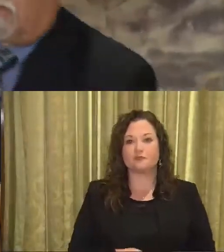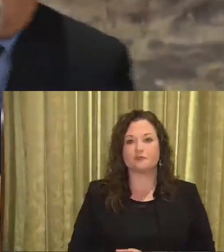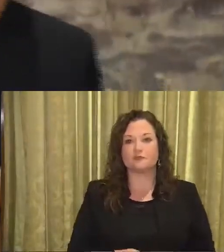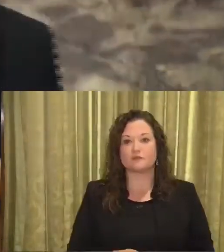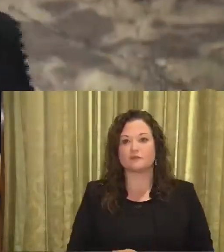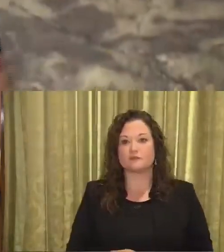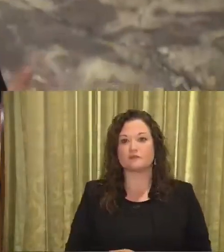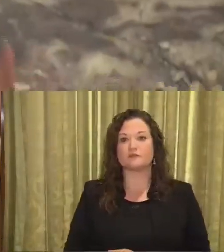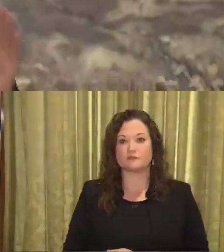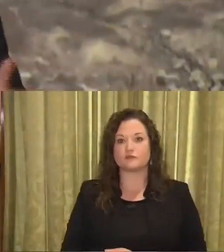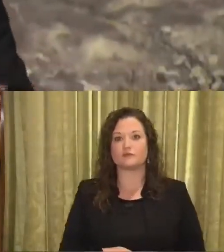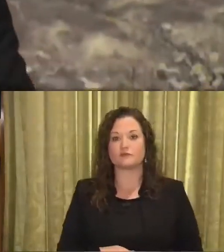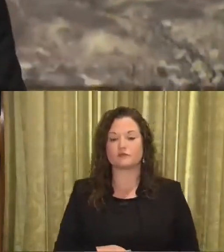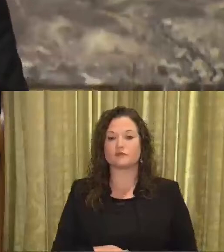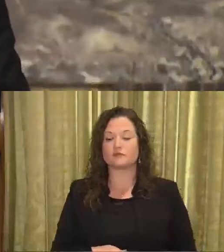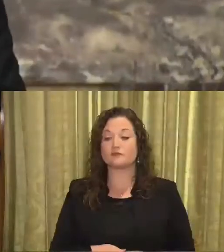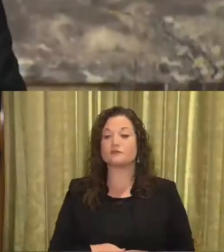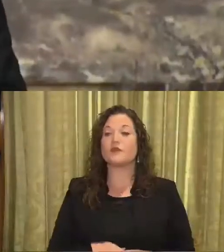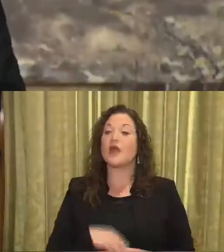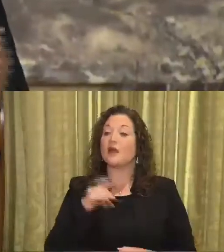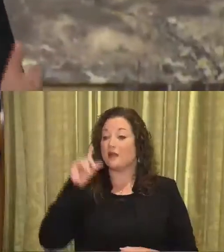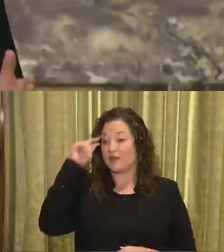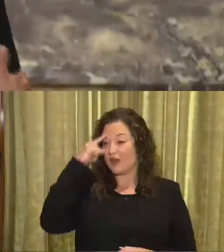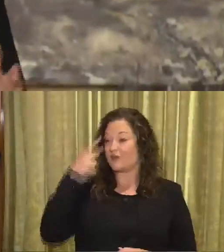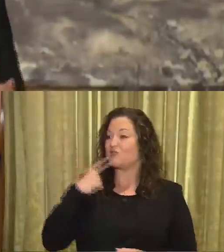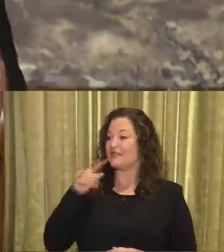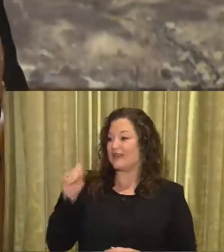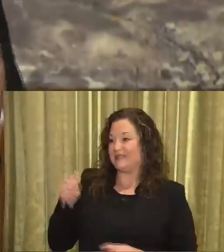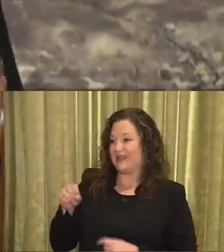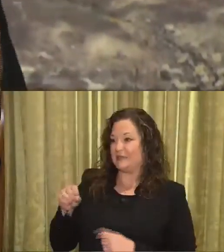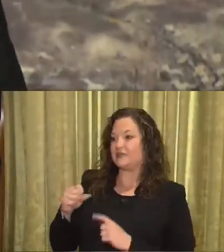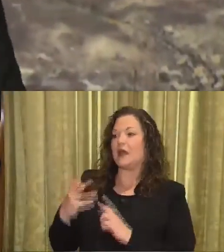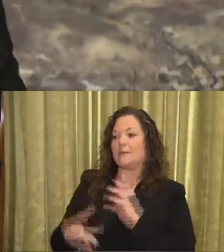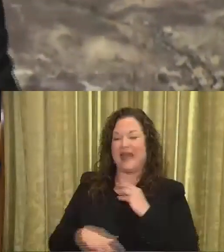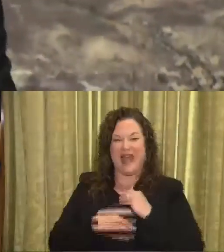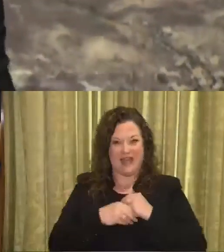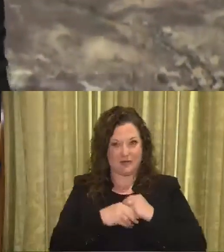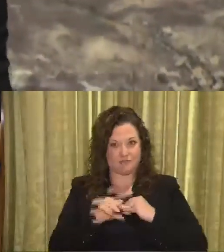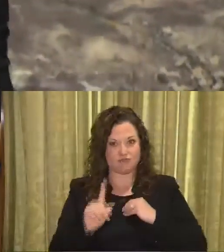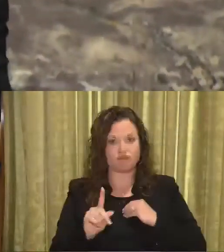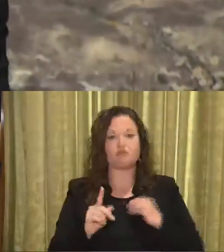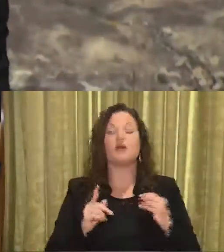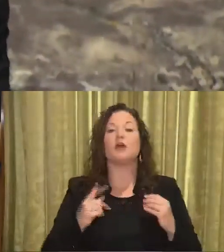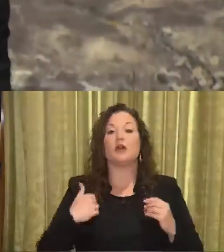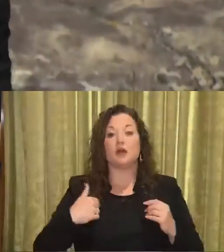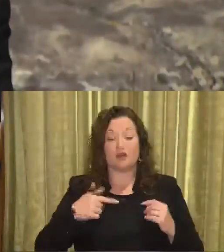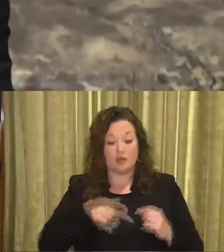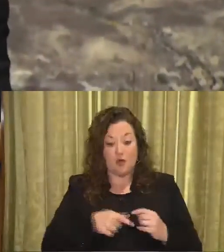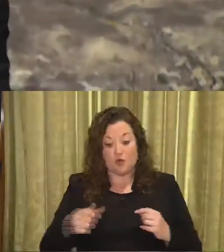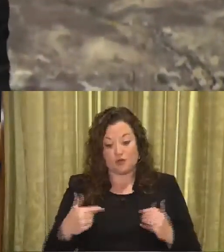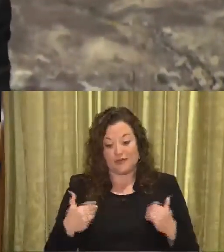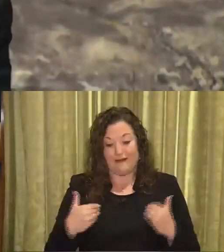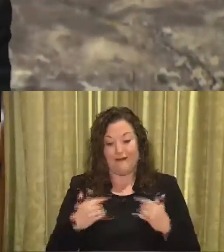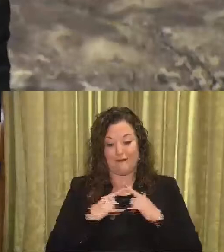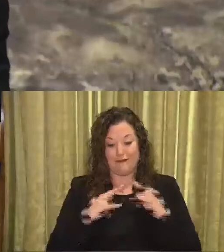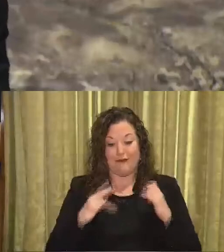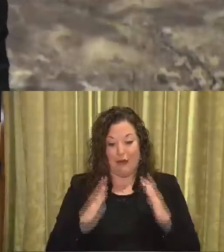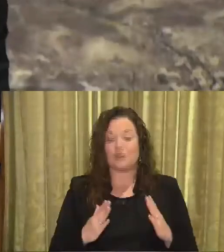So exactly what the governor said, but also let me add to that that we can screen these young campers before they go to camp,